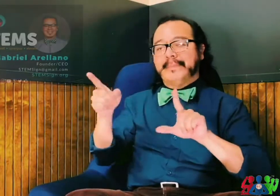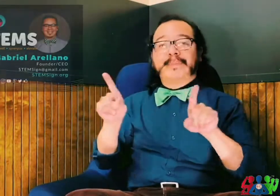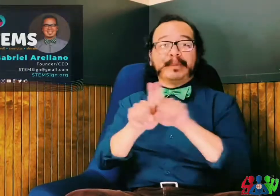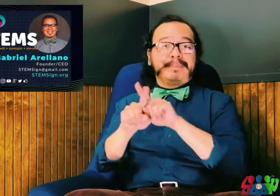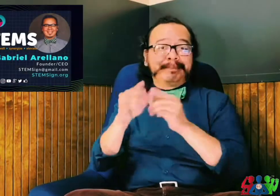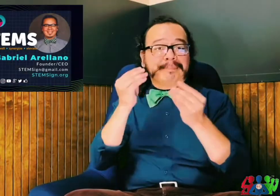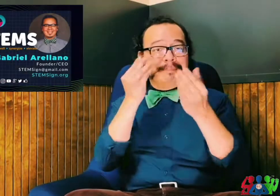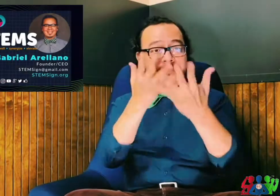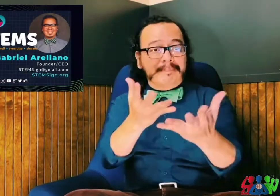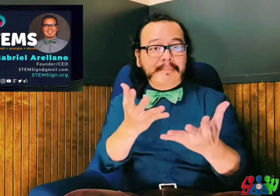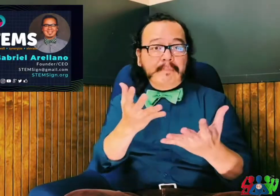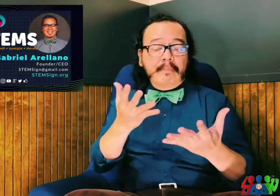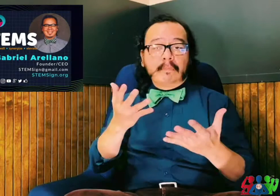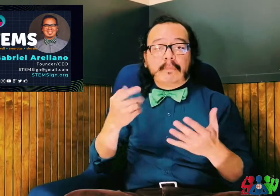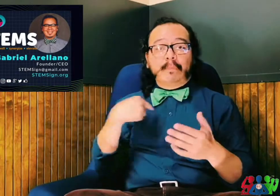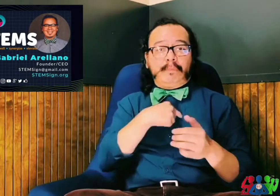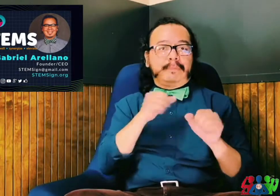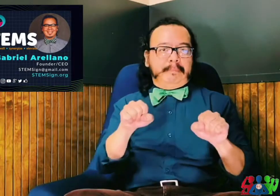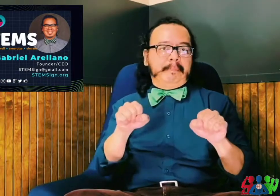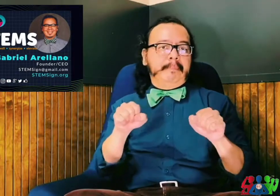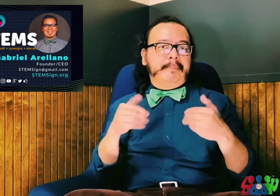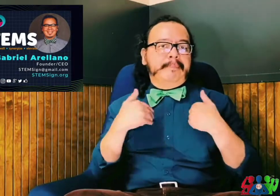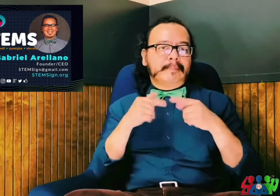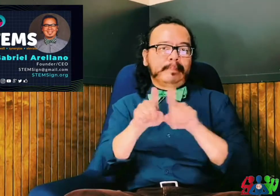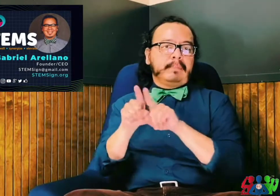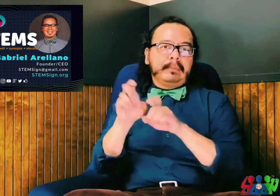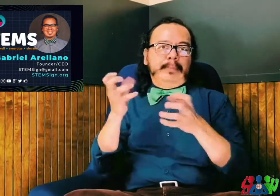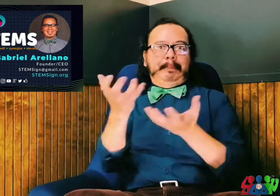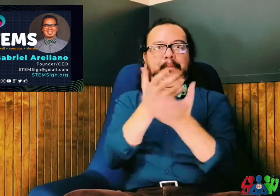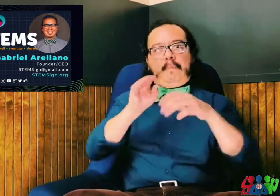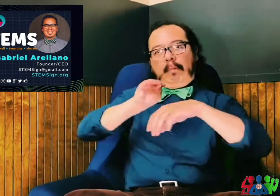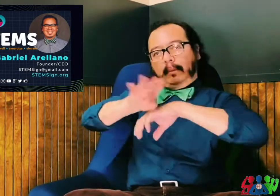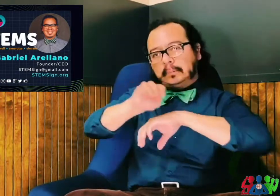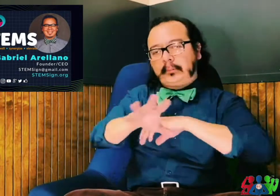We wish to let you know that we do provide the consultation in STEM and Sign Language.